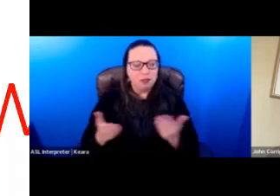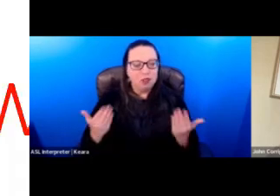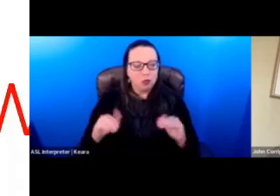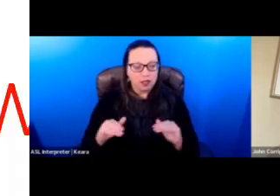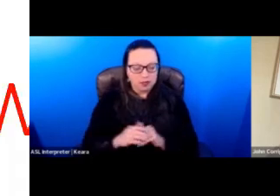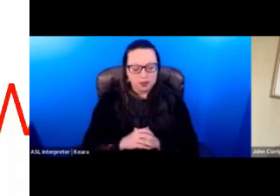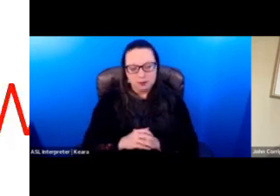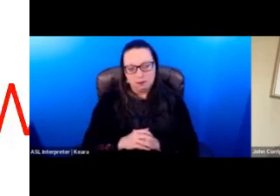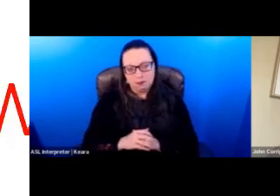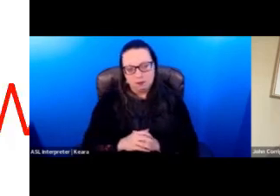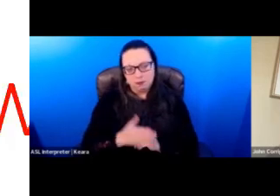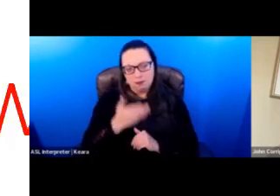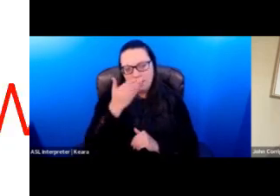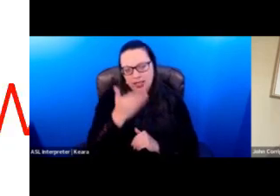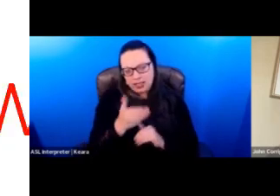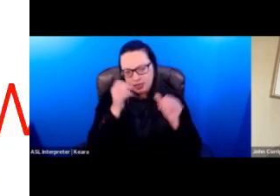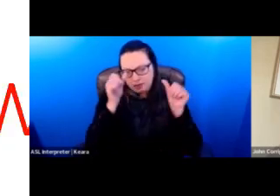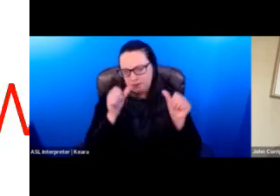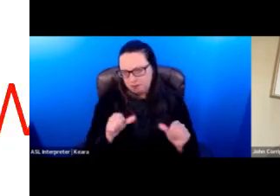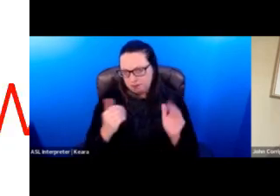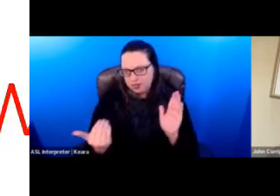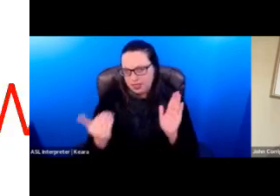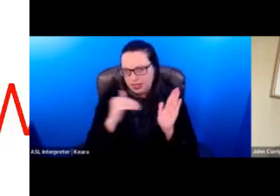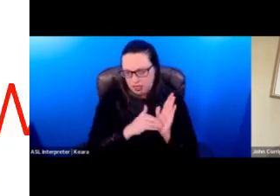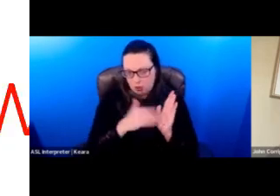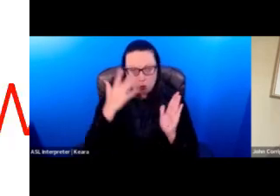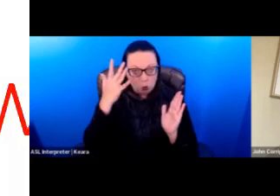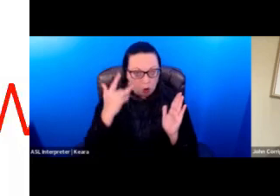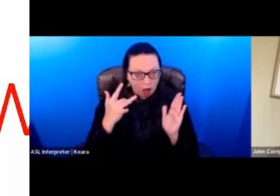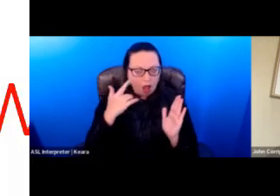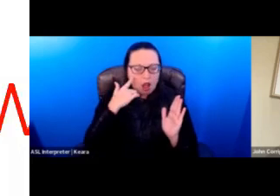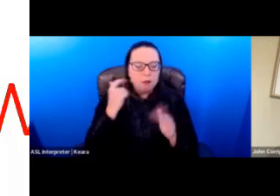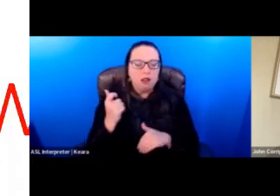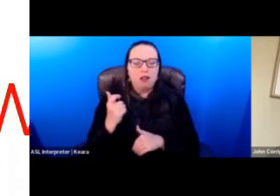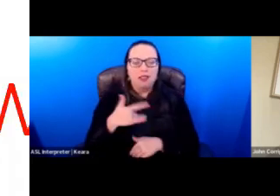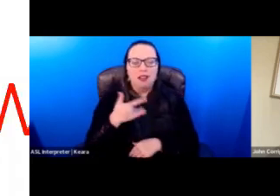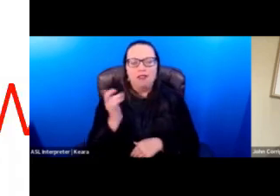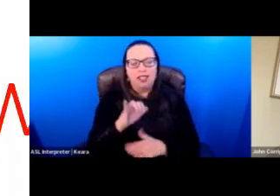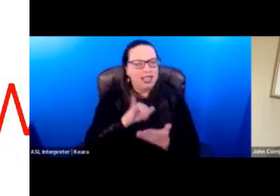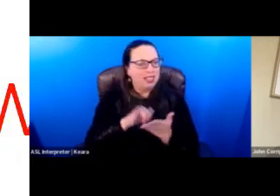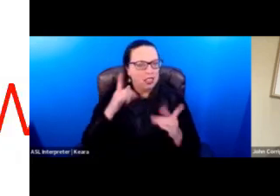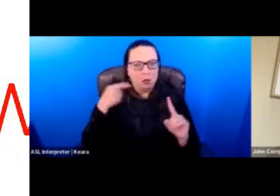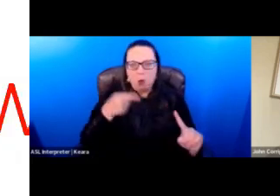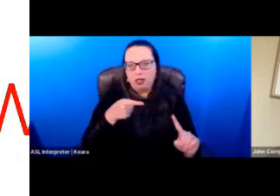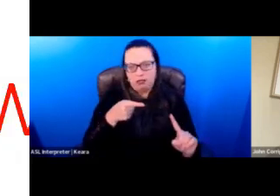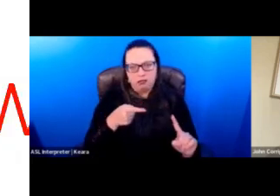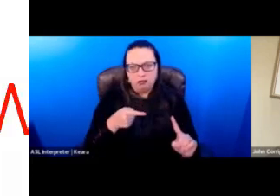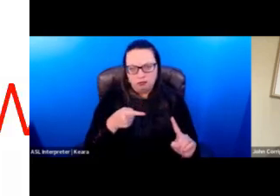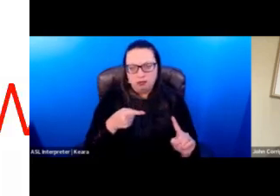put this this one back up. Because, again, I think it's the bottom line. And what we've seen